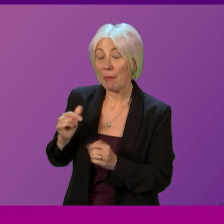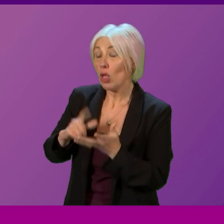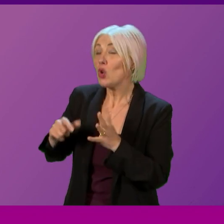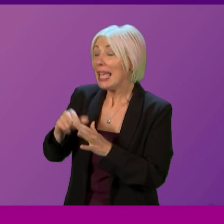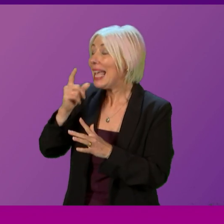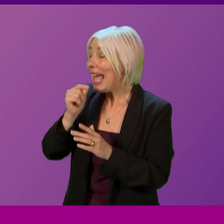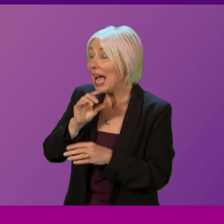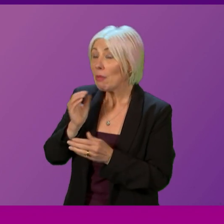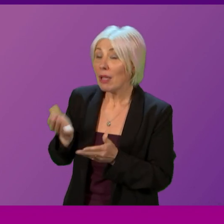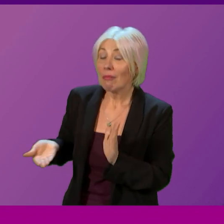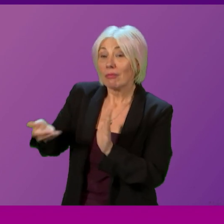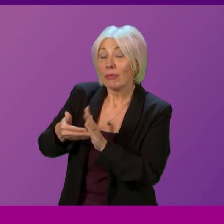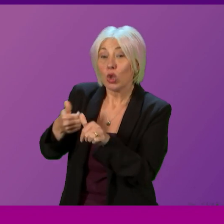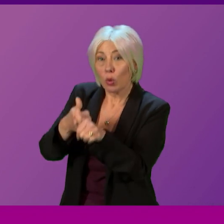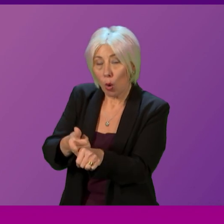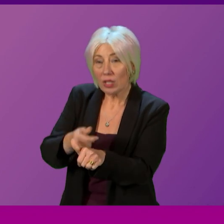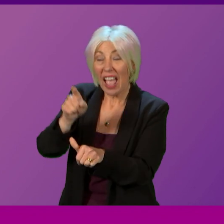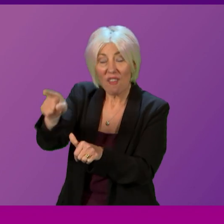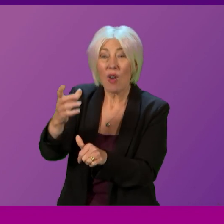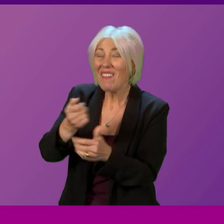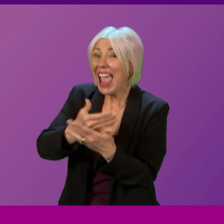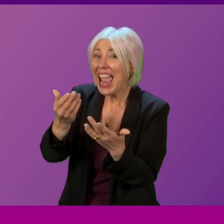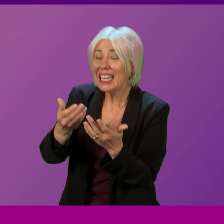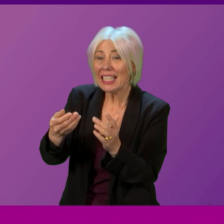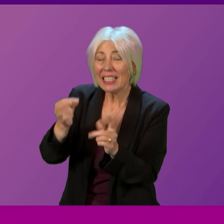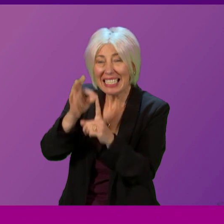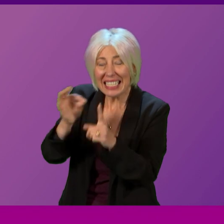If Clare Adamson wishes to pass on details of her affected constituents, I will ensure